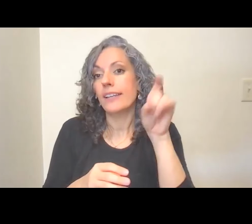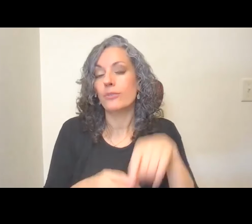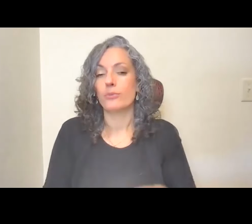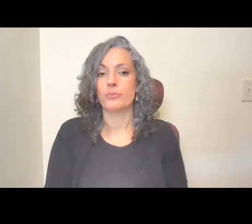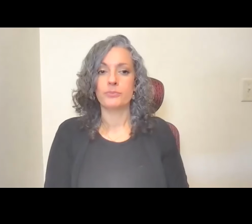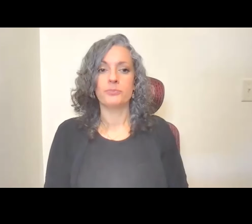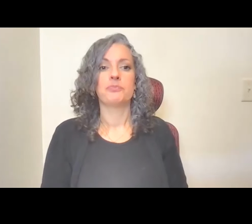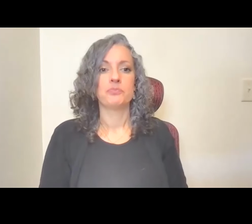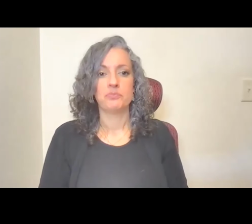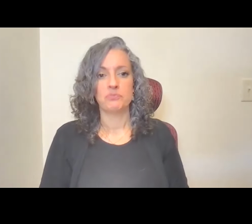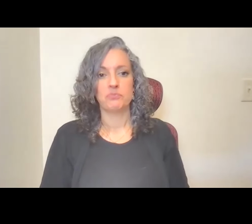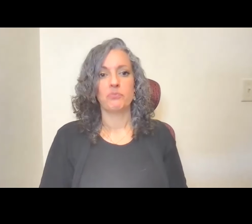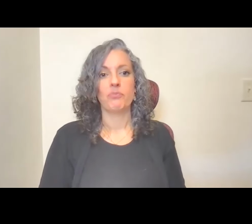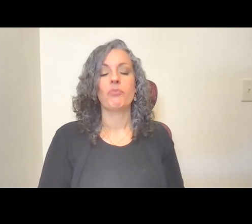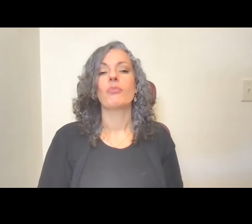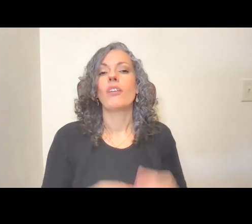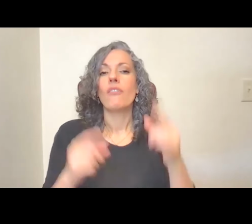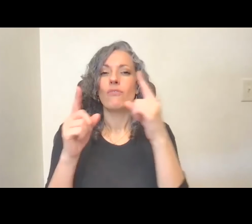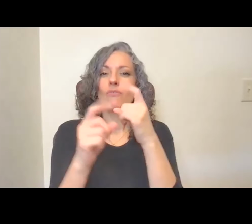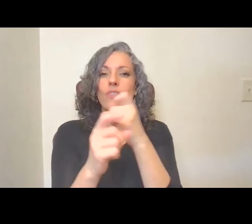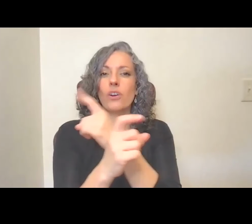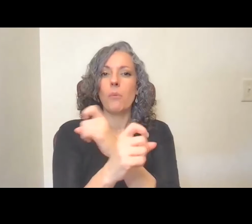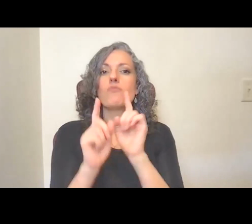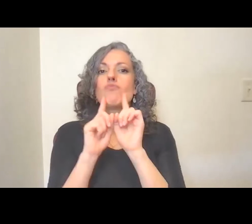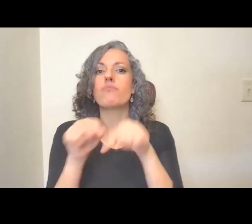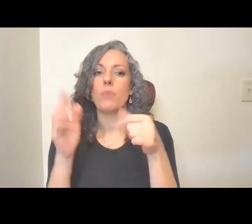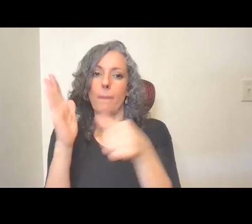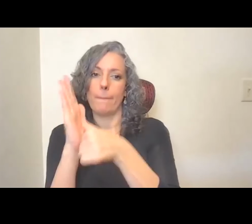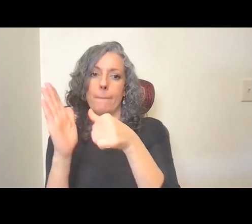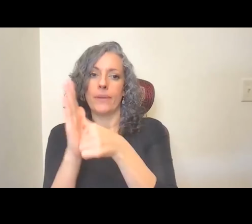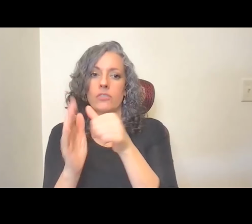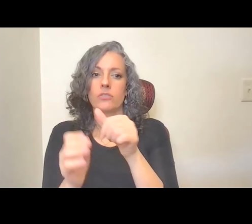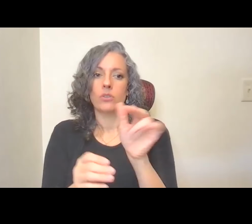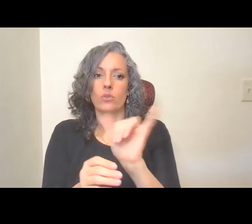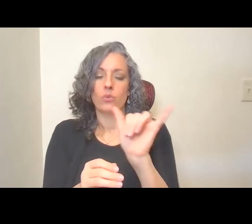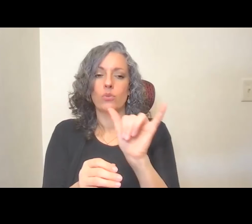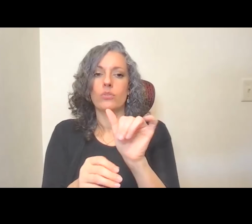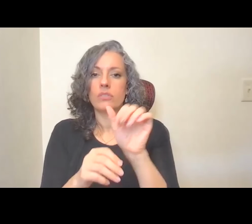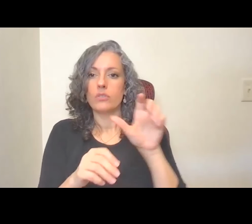For complex responsive page, you could also document the zoom behavior which is what